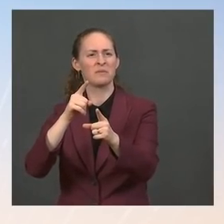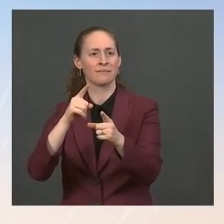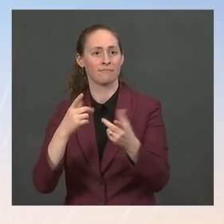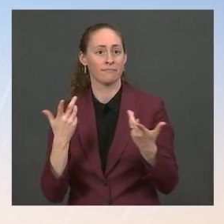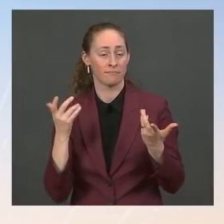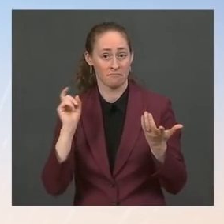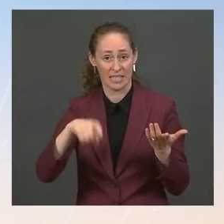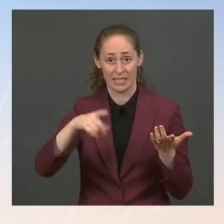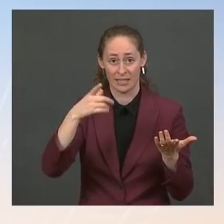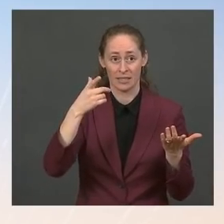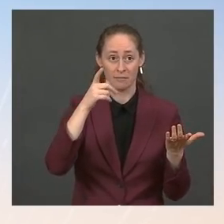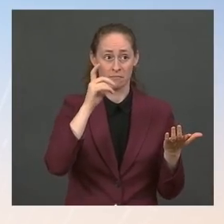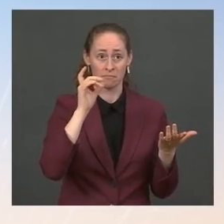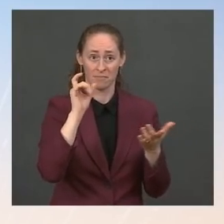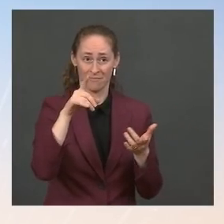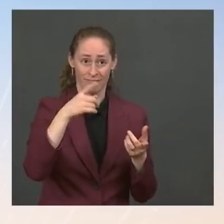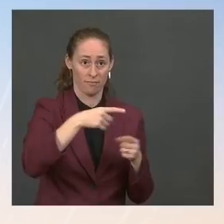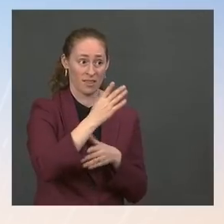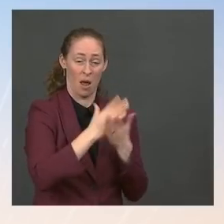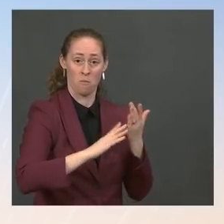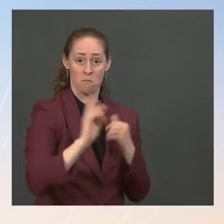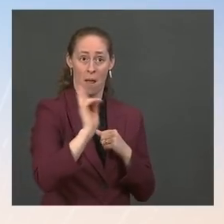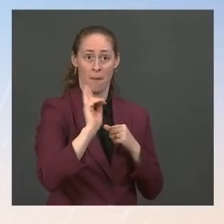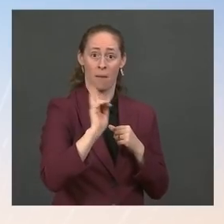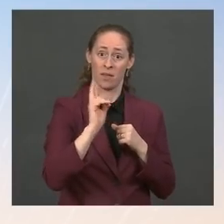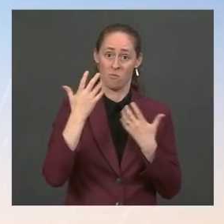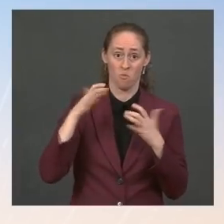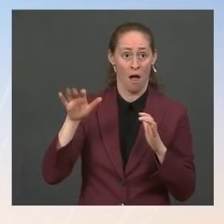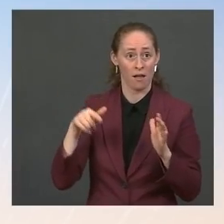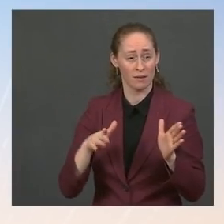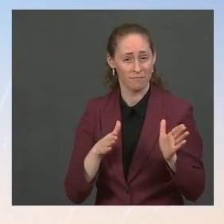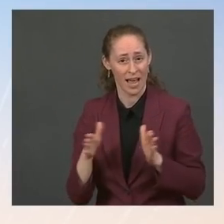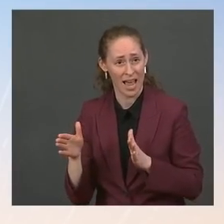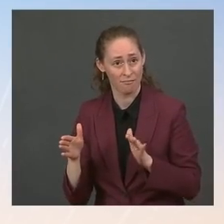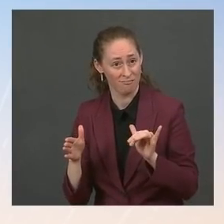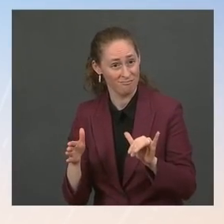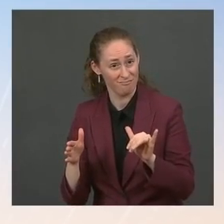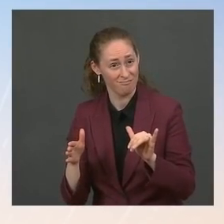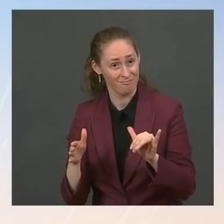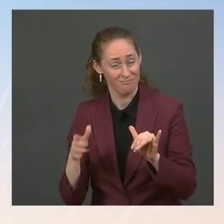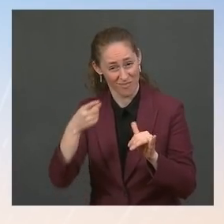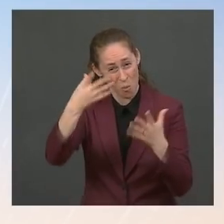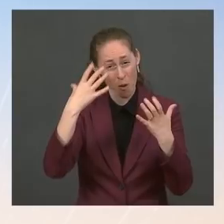Is it because they're opposed to lowering childcare costs? Is it because they're opposed to making sure